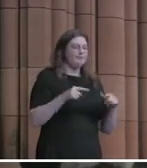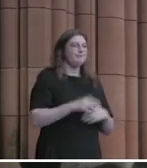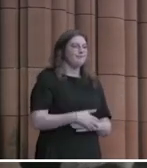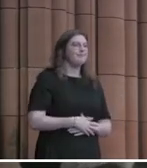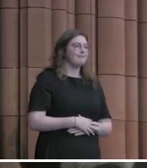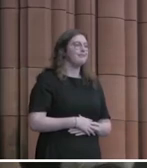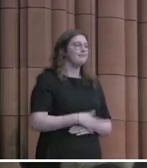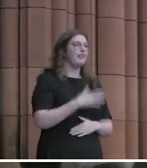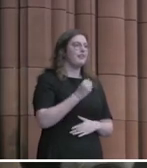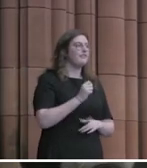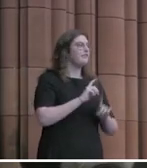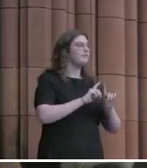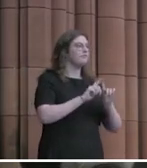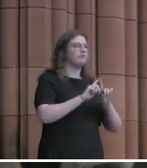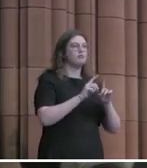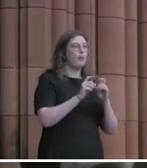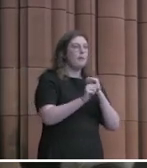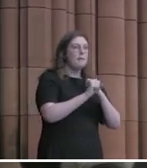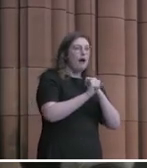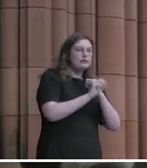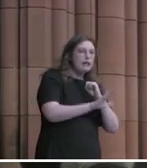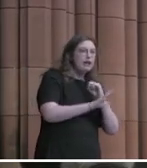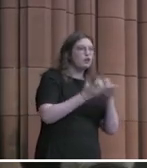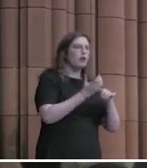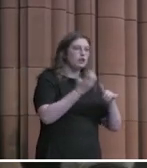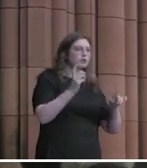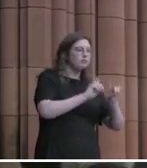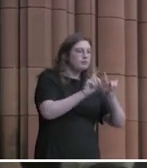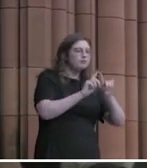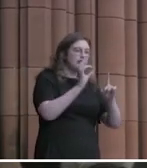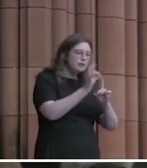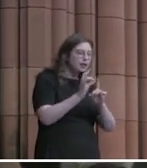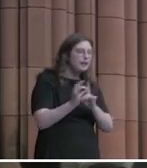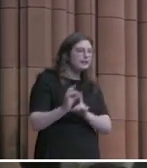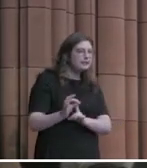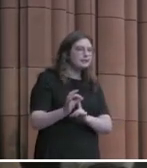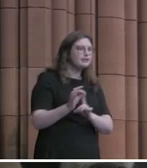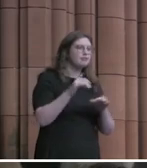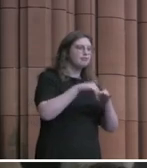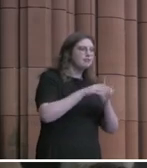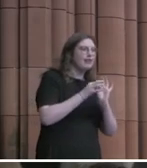We have many marketing graduates and different specialisms within marketing.